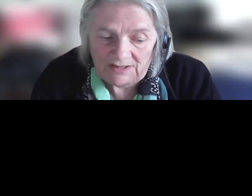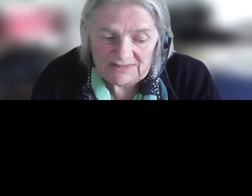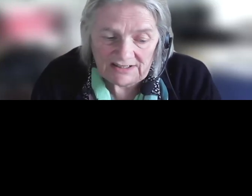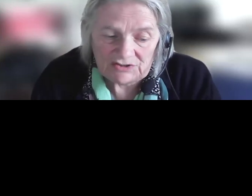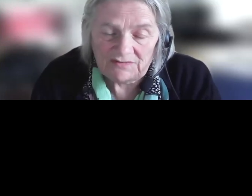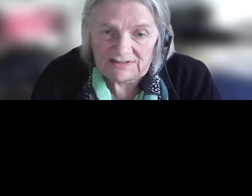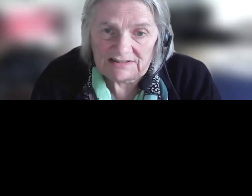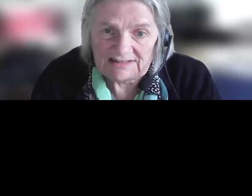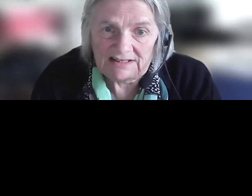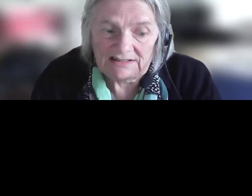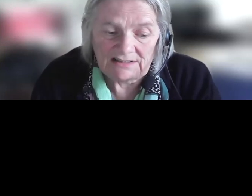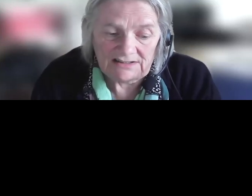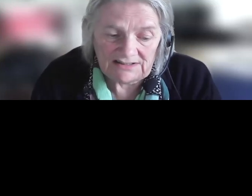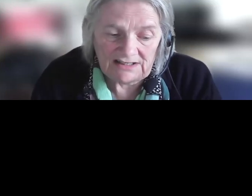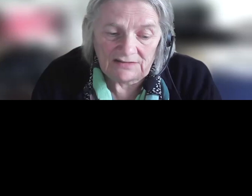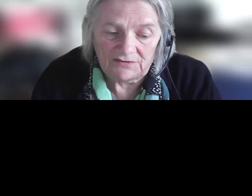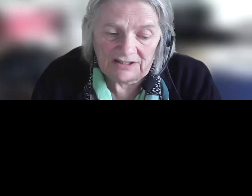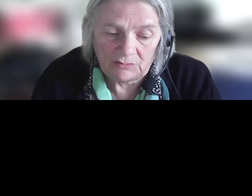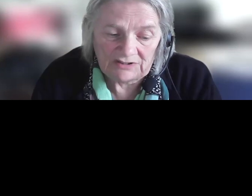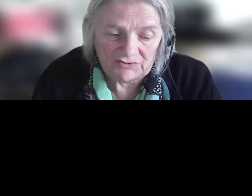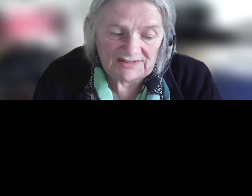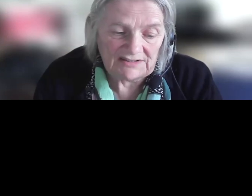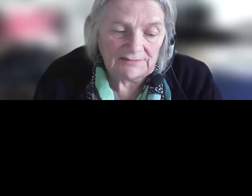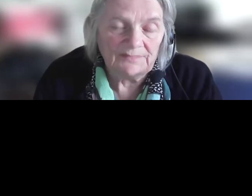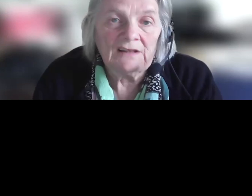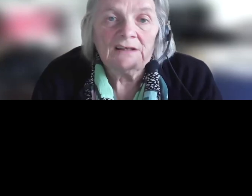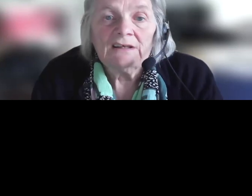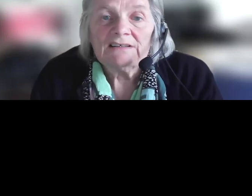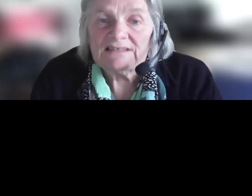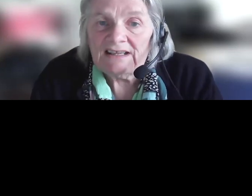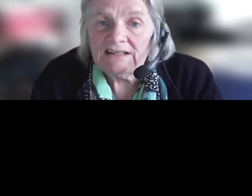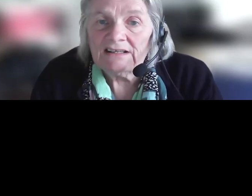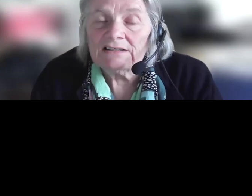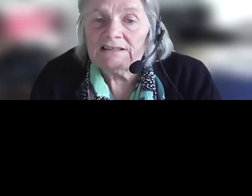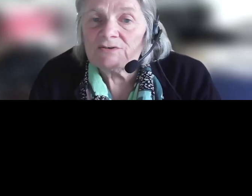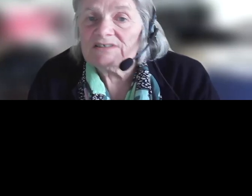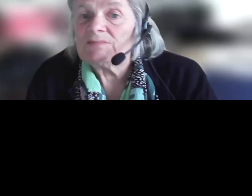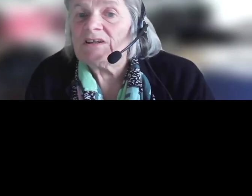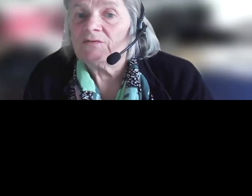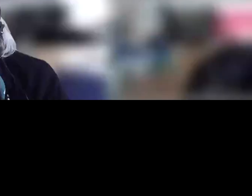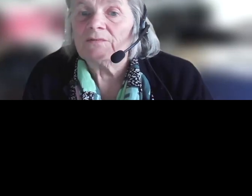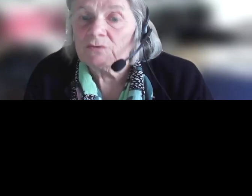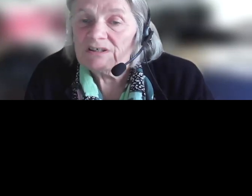website universaldesign.ie for anyone interested. Today Nicola is going to speak for about 40